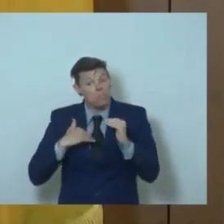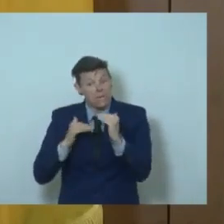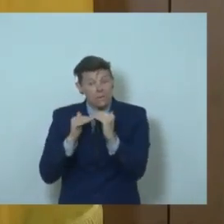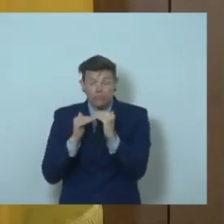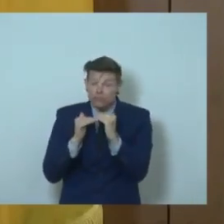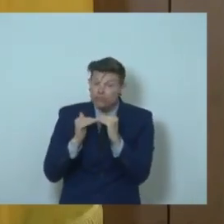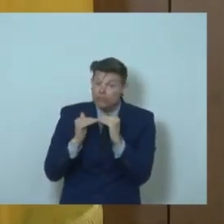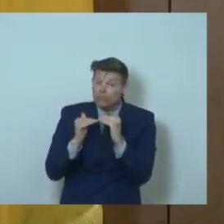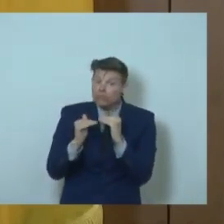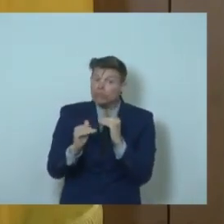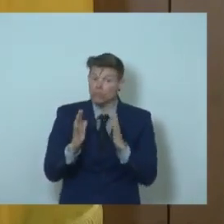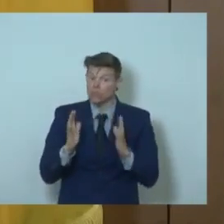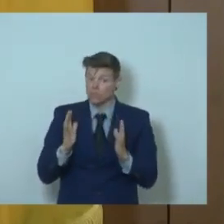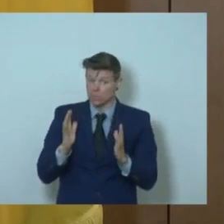IT’S MIXED NEWS RIGHT MIXED.